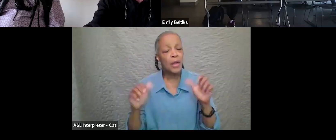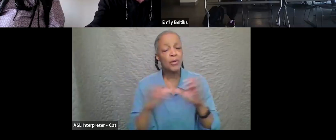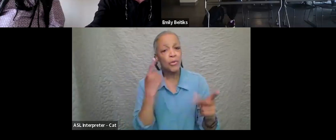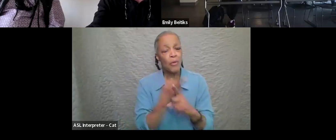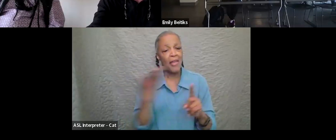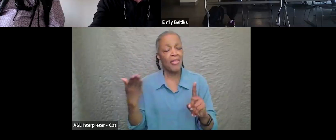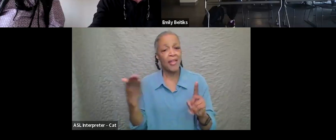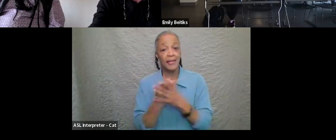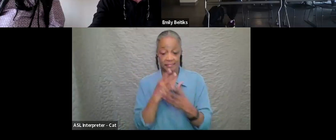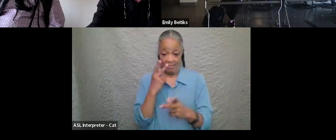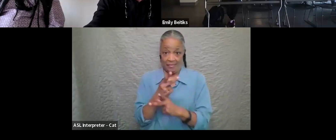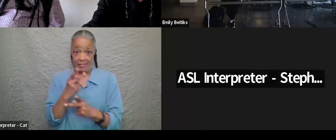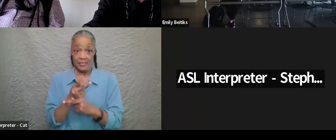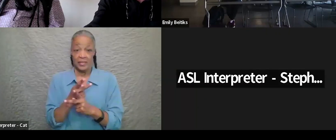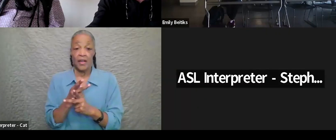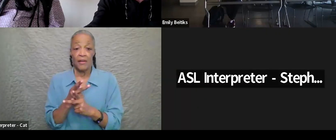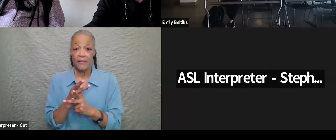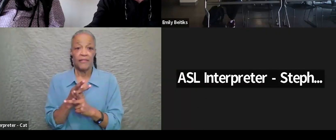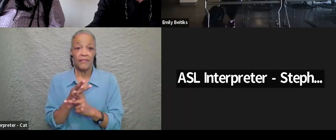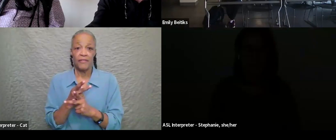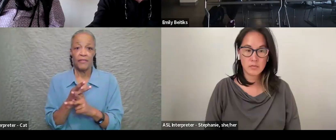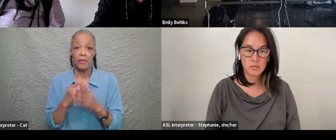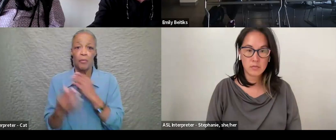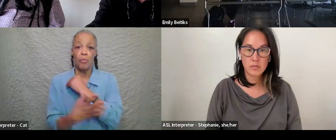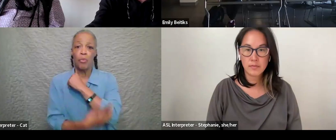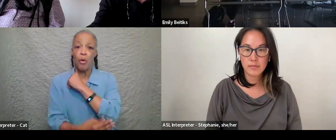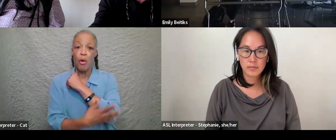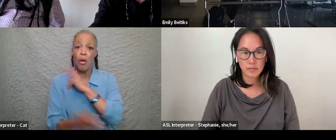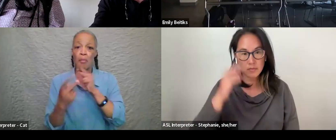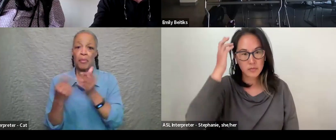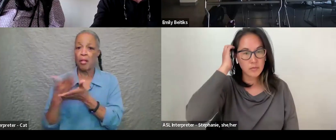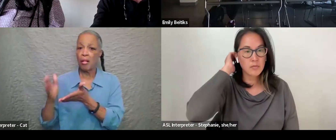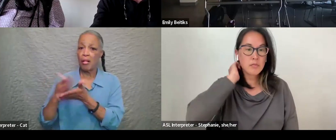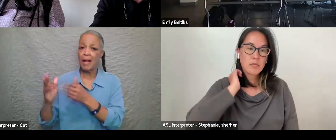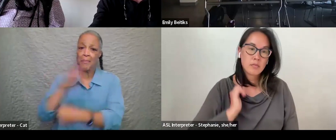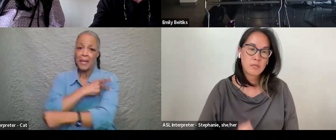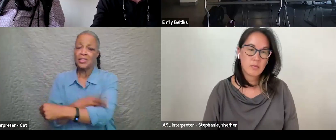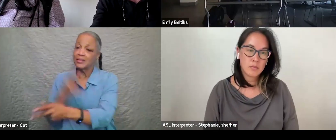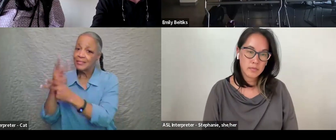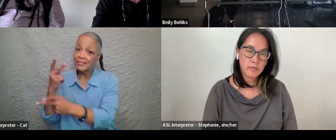Taking care of, you know, poor, marginalized patients who couldn't pay.